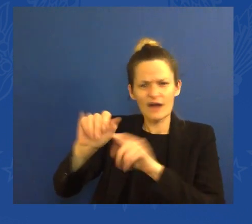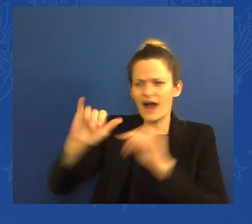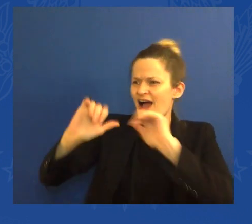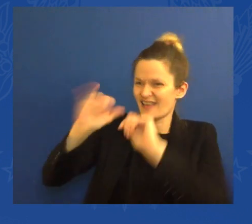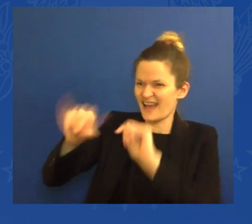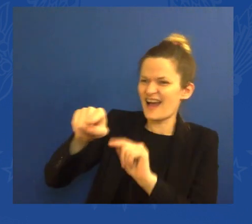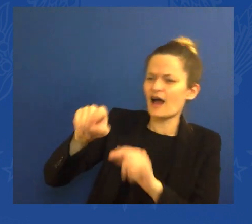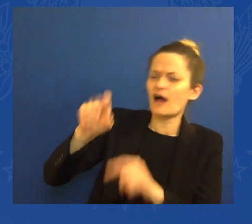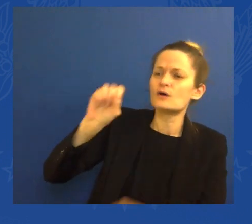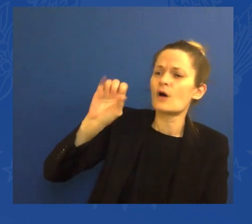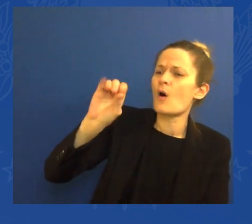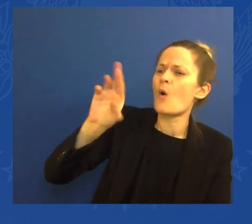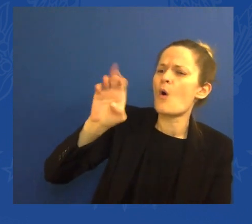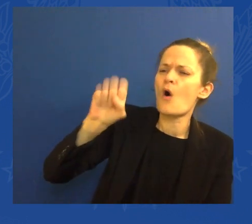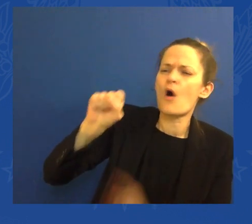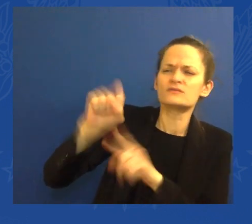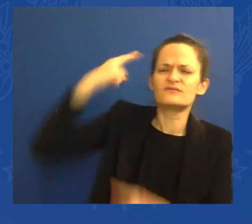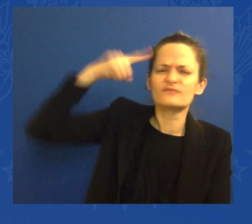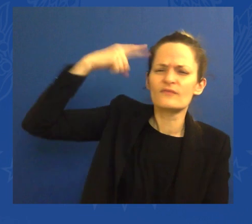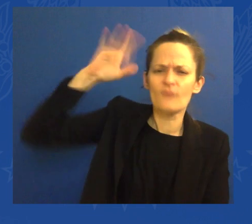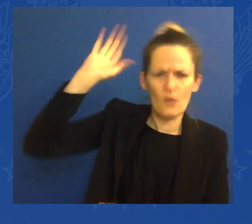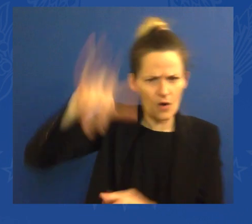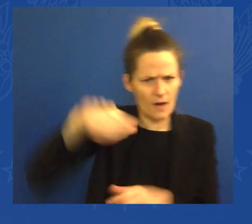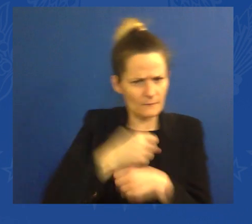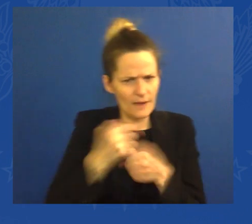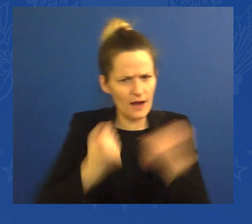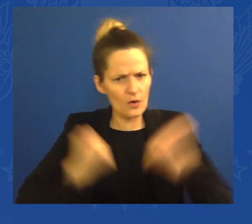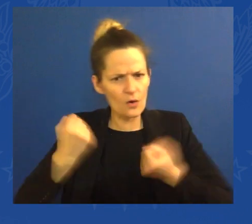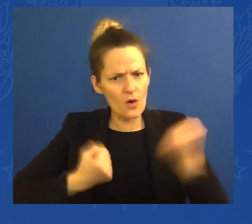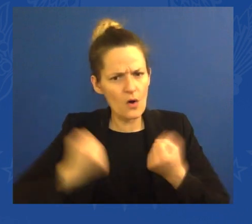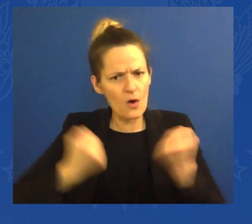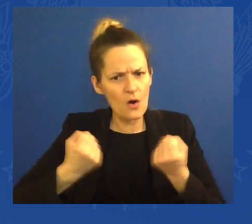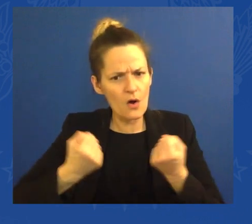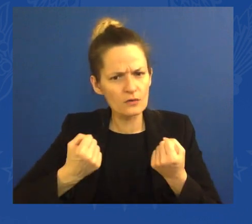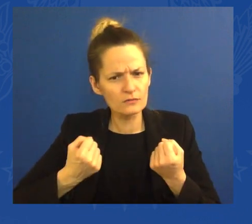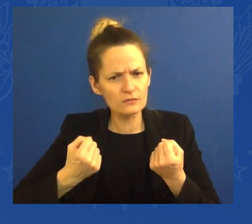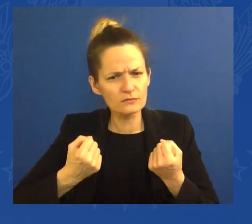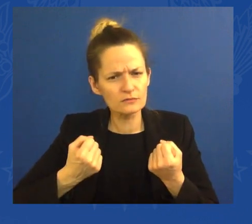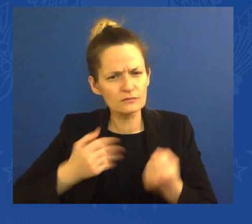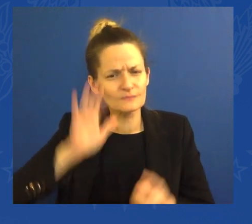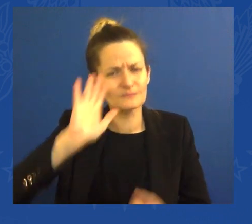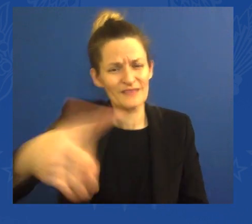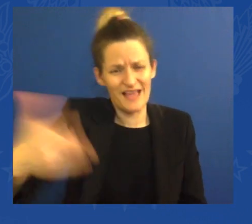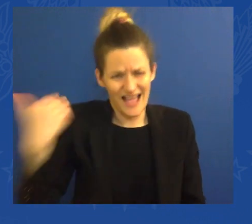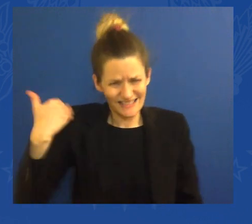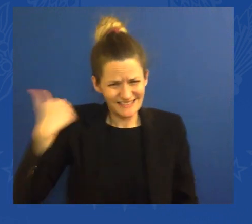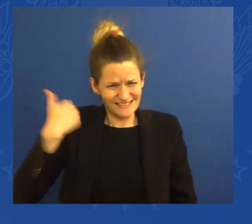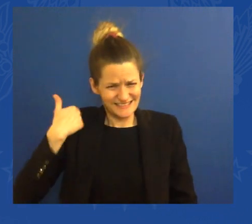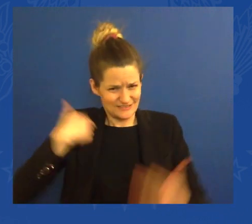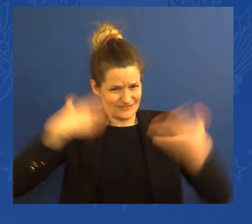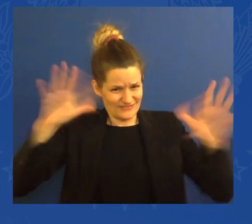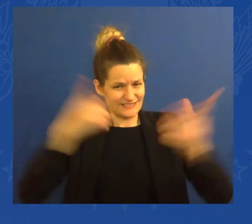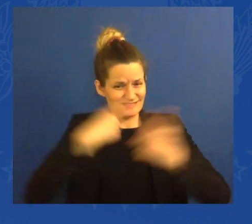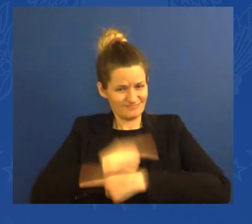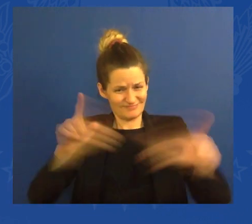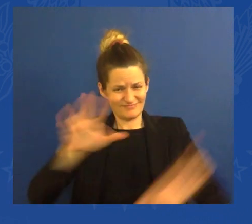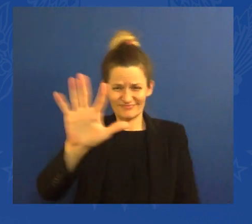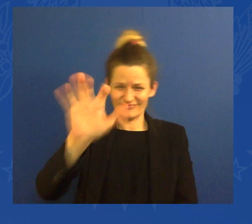I announced nearly $500 million to upgrade the Soo Locks, moving goods faster while reducing costs,